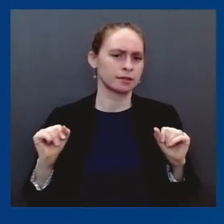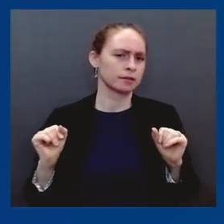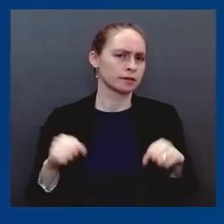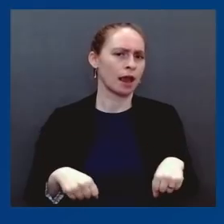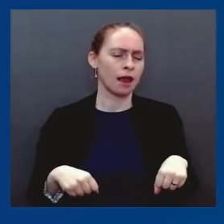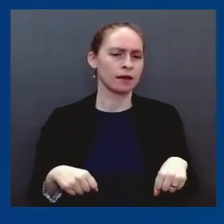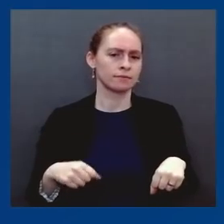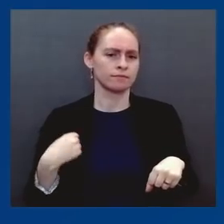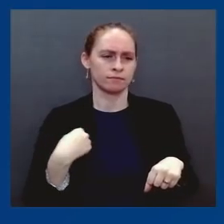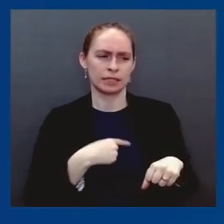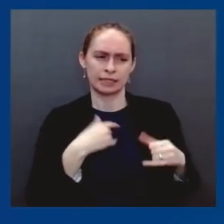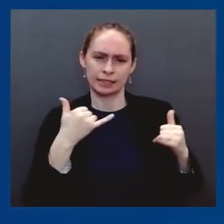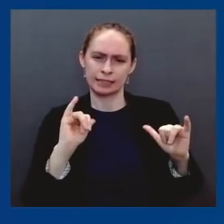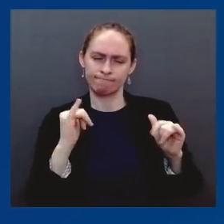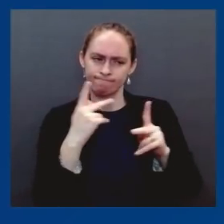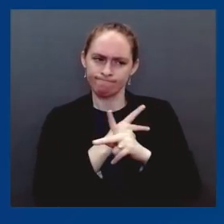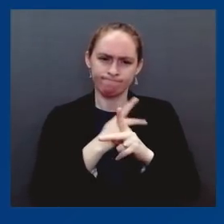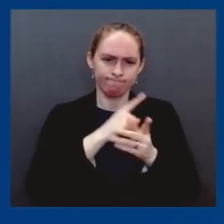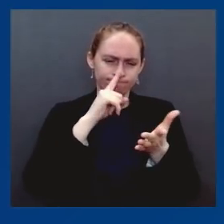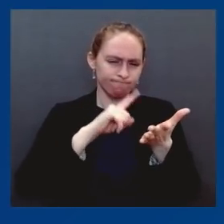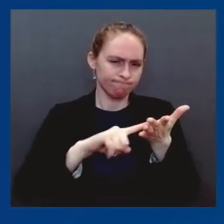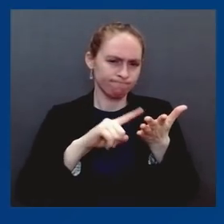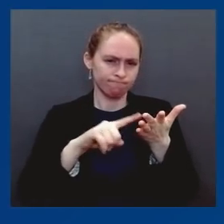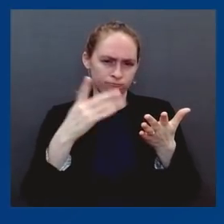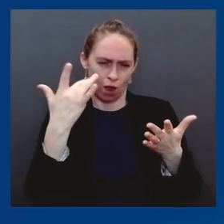Mr. Zients: Next question. Moderator: We'll go to Laurie Garrett.